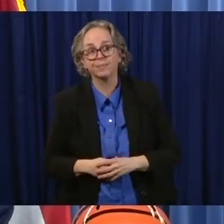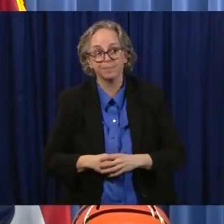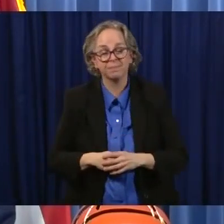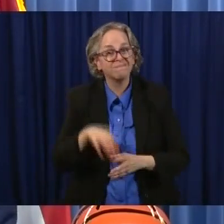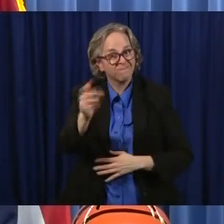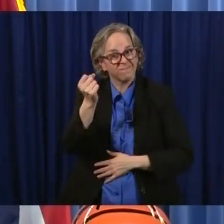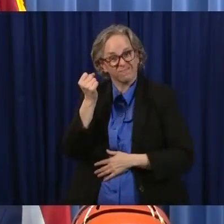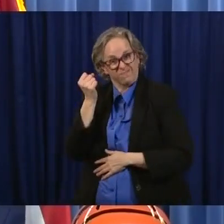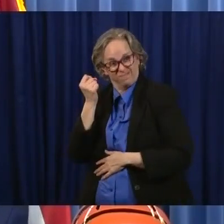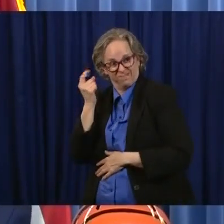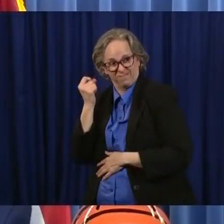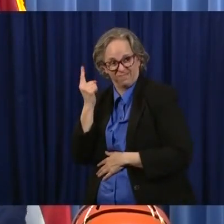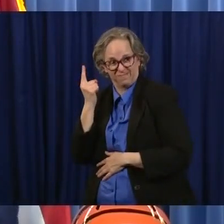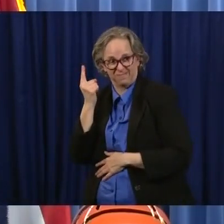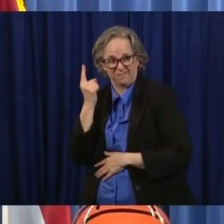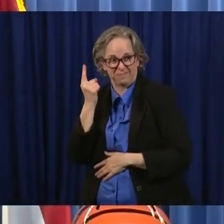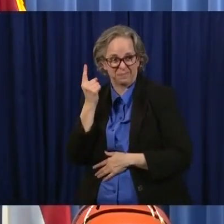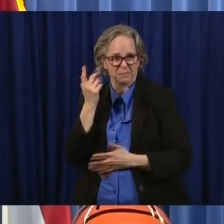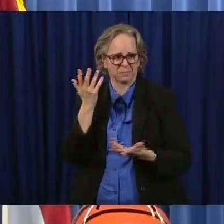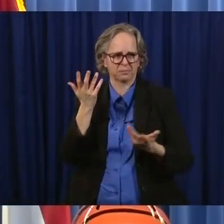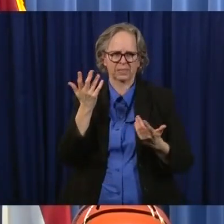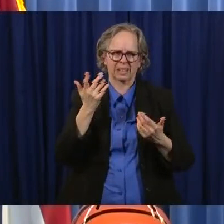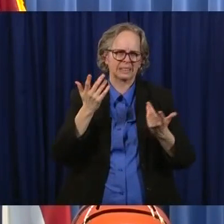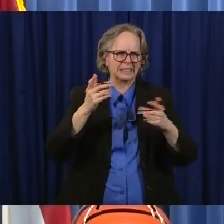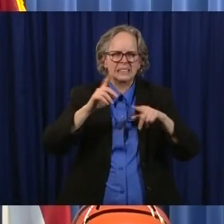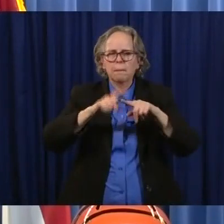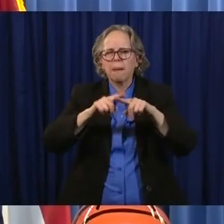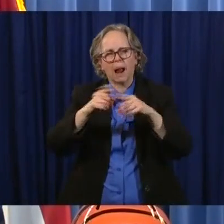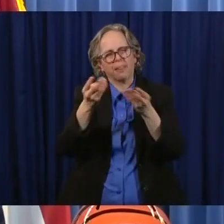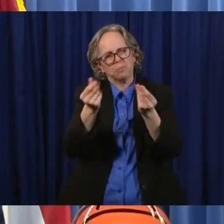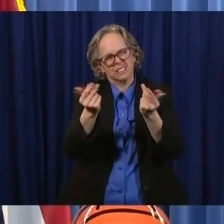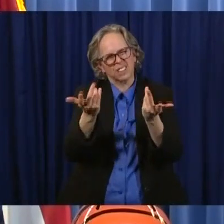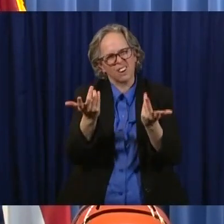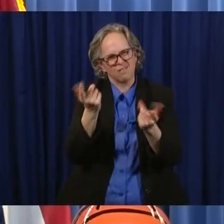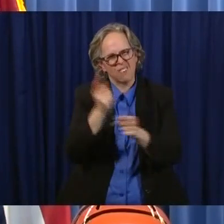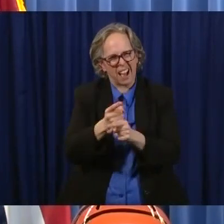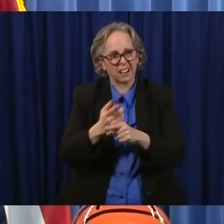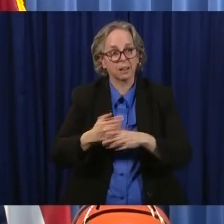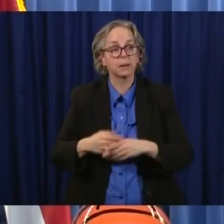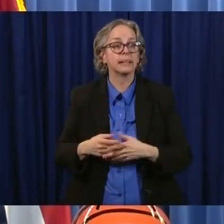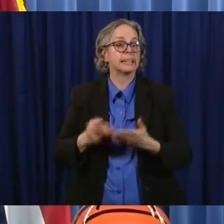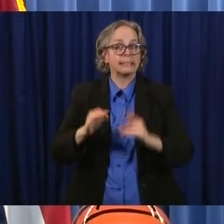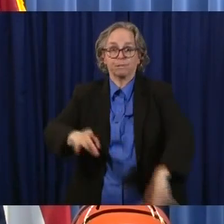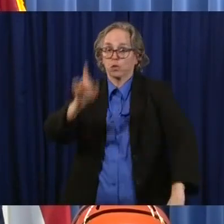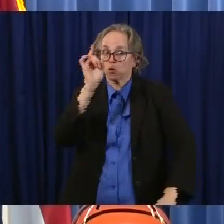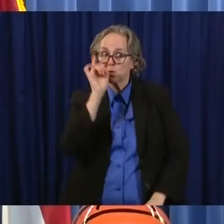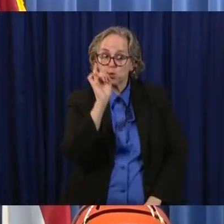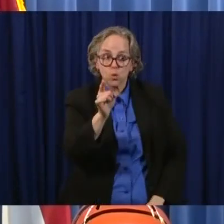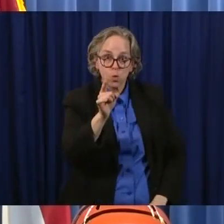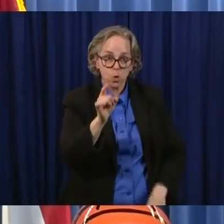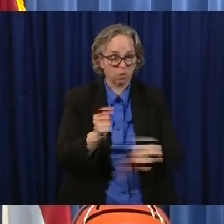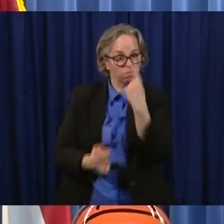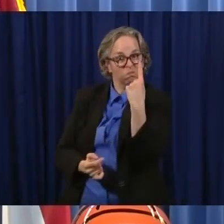DATA NOW ON WHAT THE RANGE OF RISK PROTECTIONS YOU GET FROM THEM. WE CAN LOOK AT EACH ONE OF